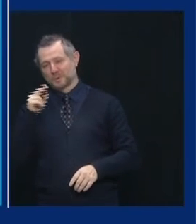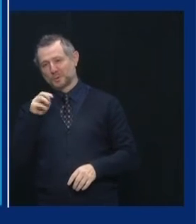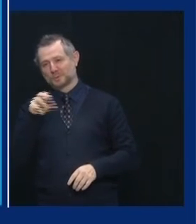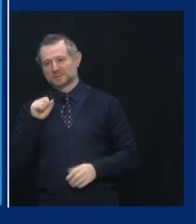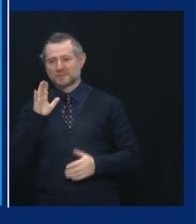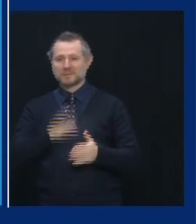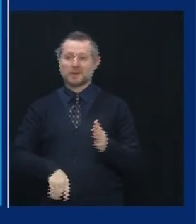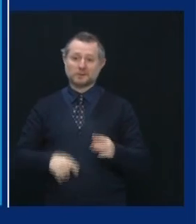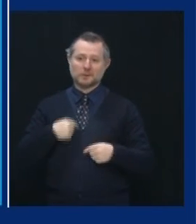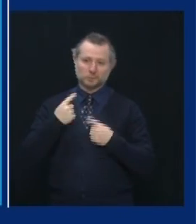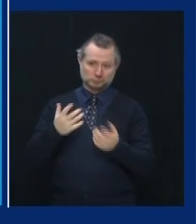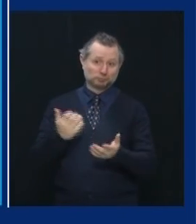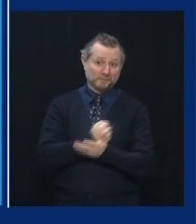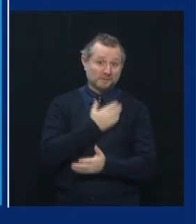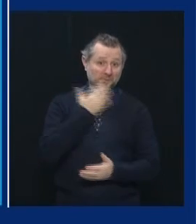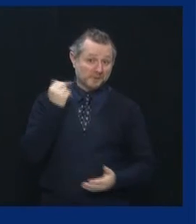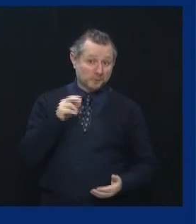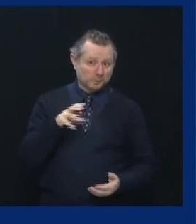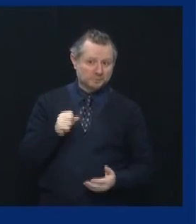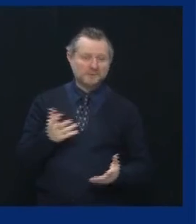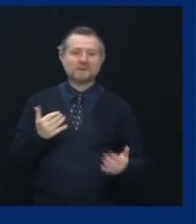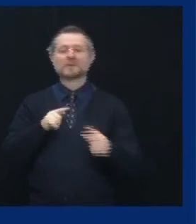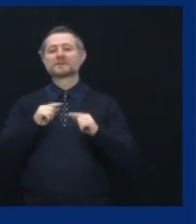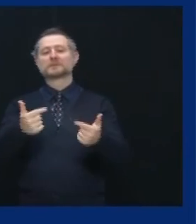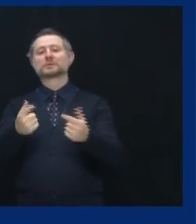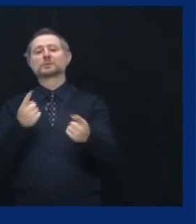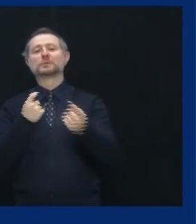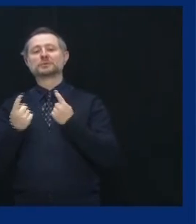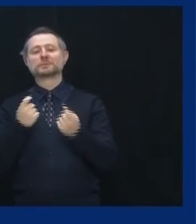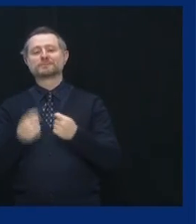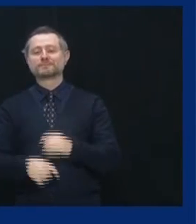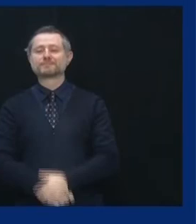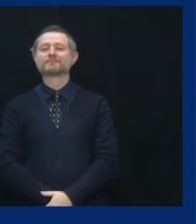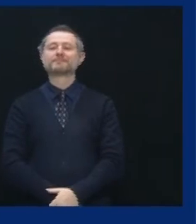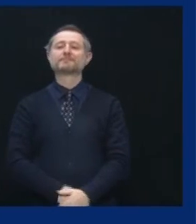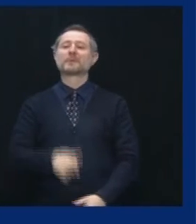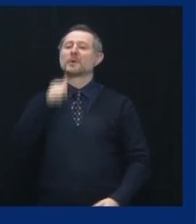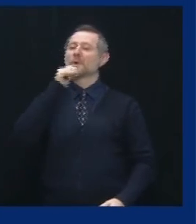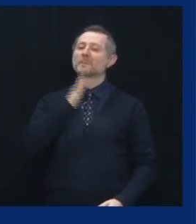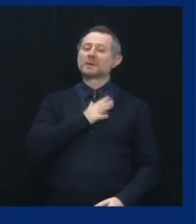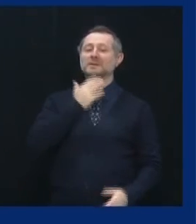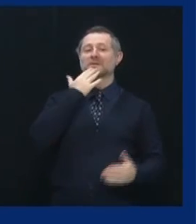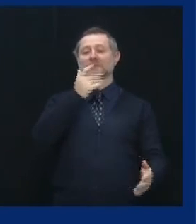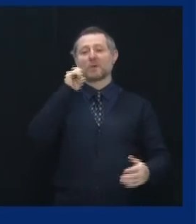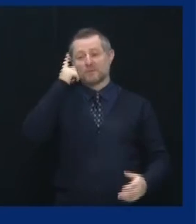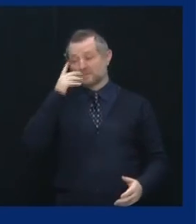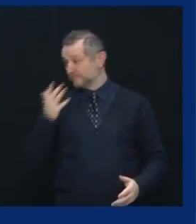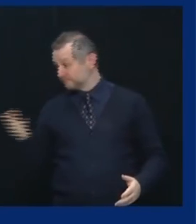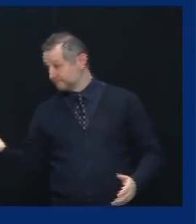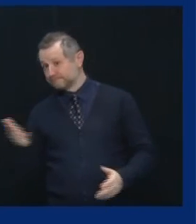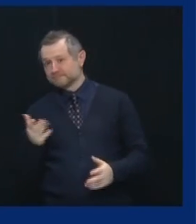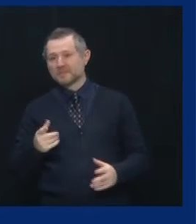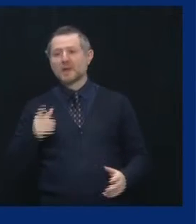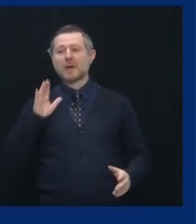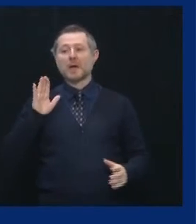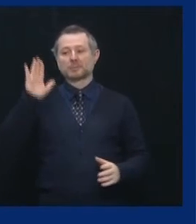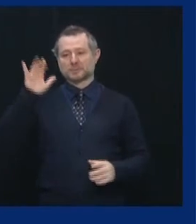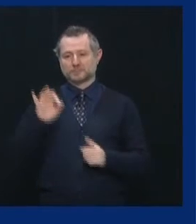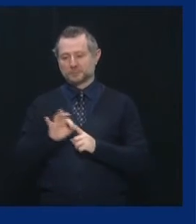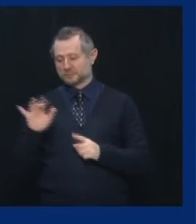IT WILL BE BETTER NEWS.